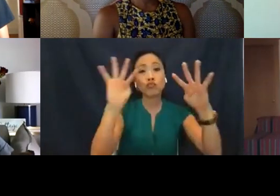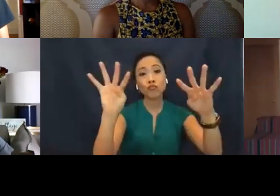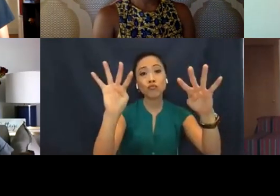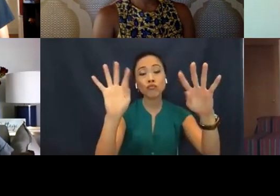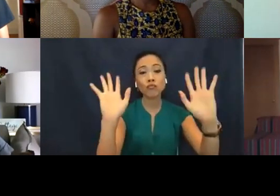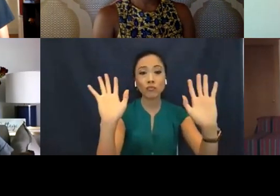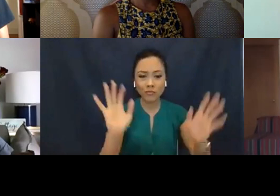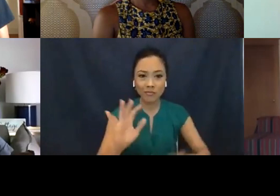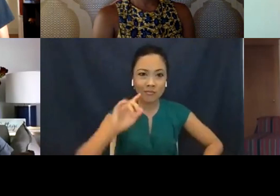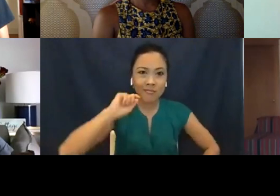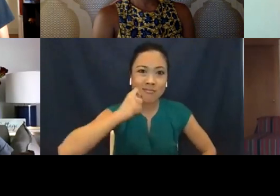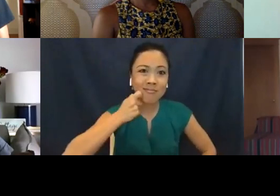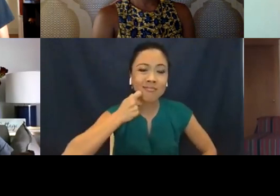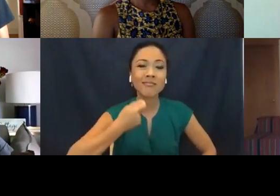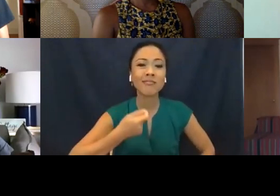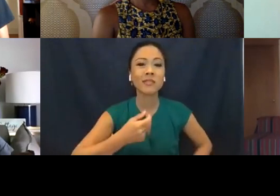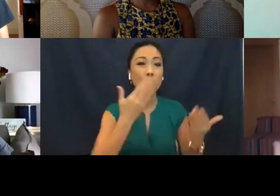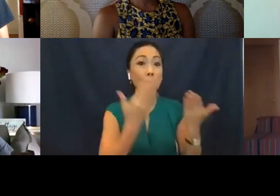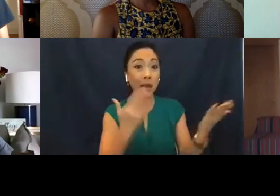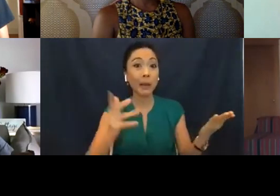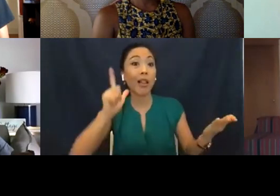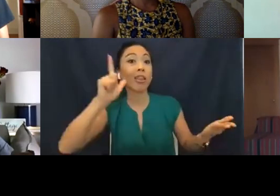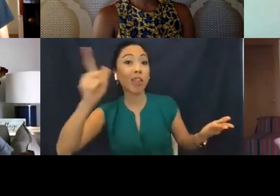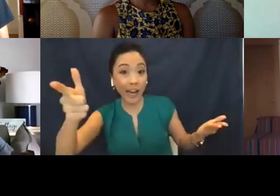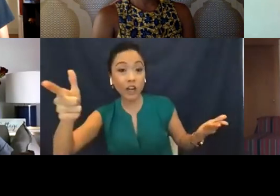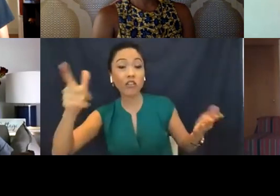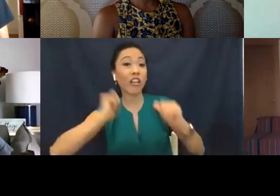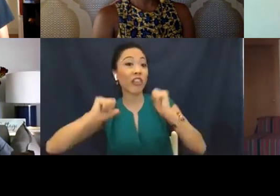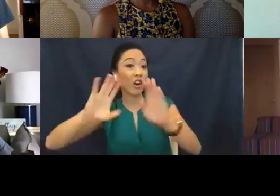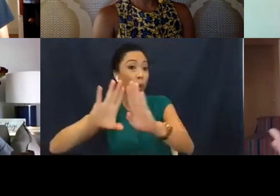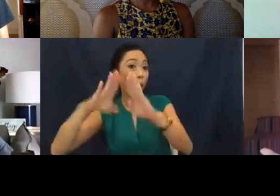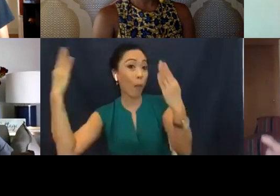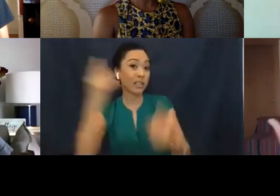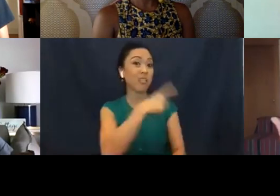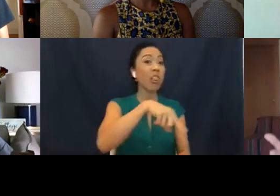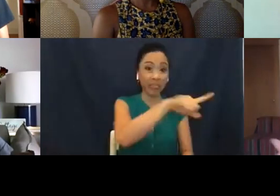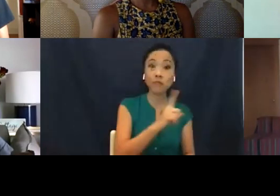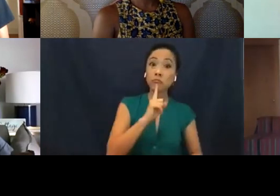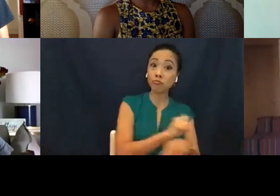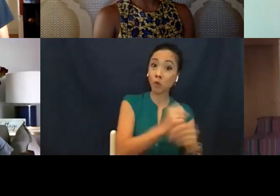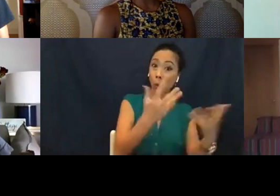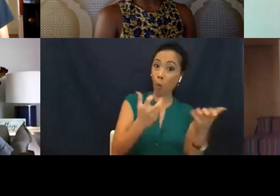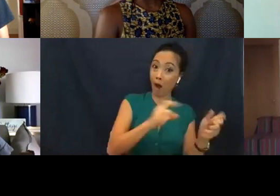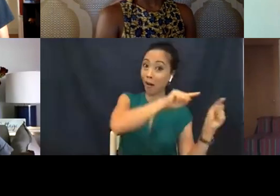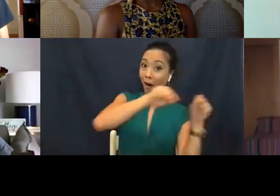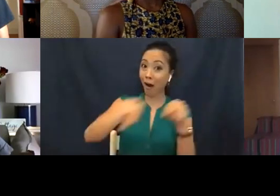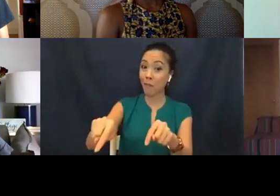now, so maybe they do come to the theater, or we have this hybrid engagement. You are